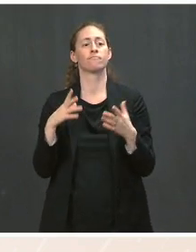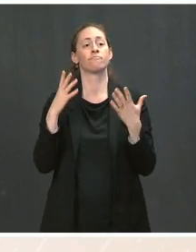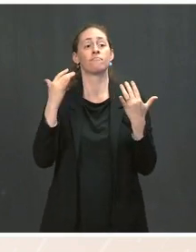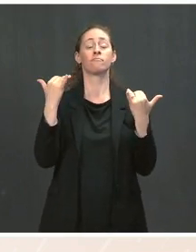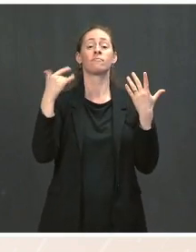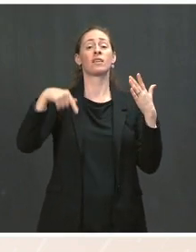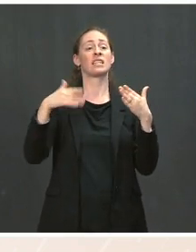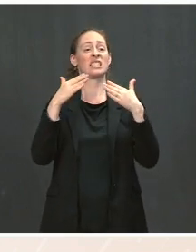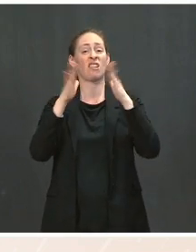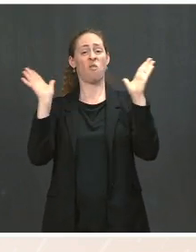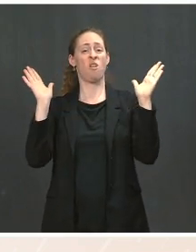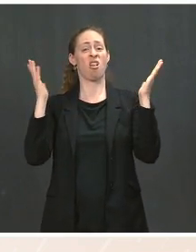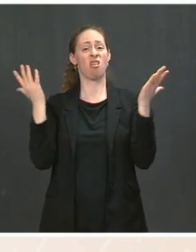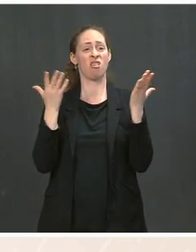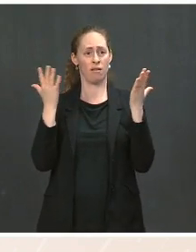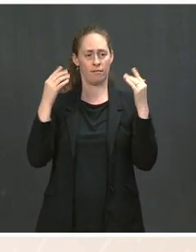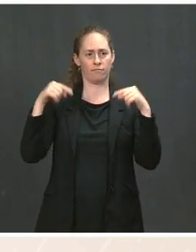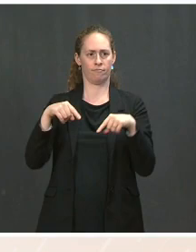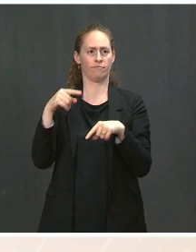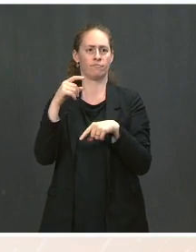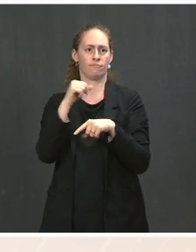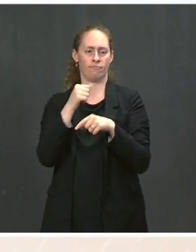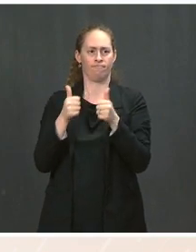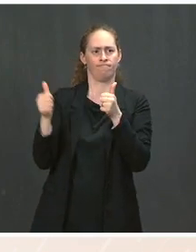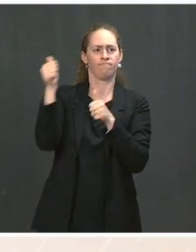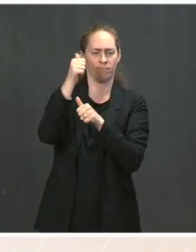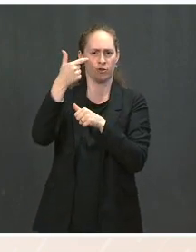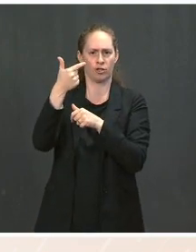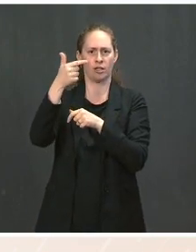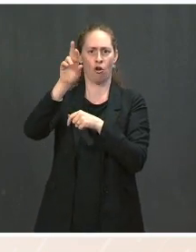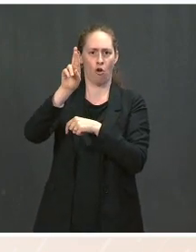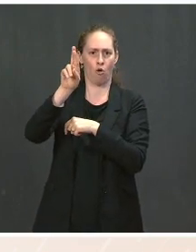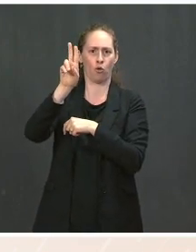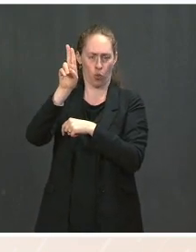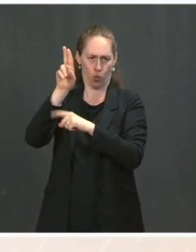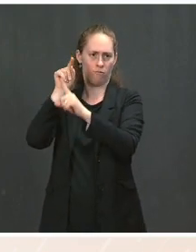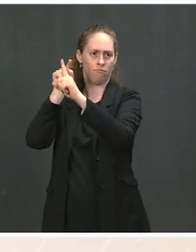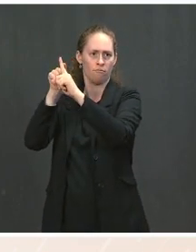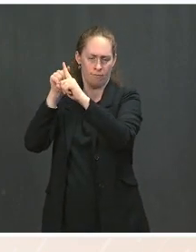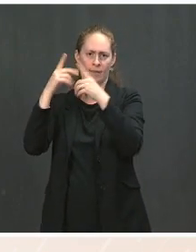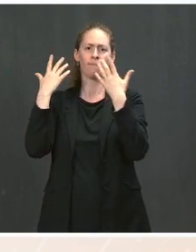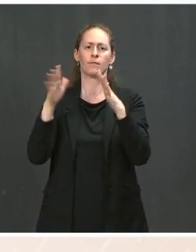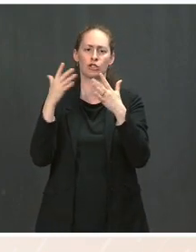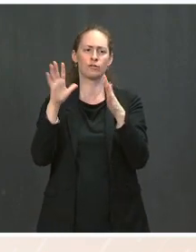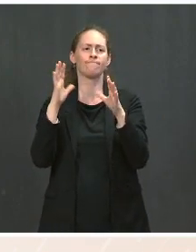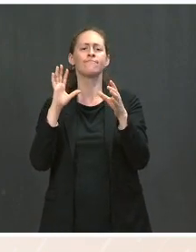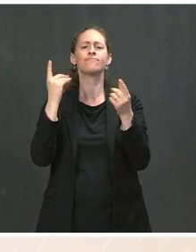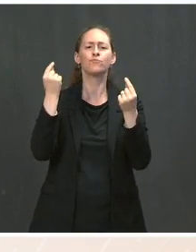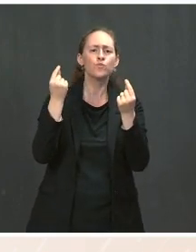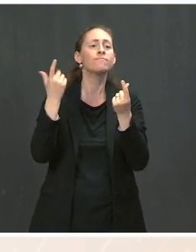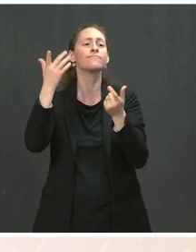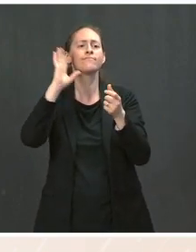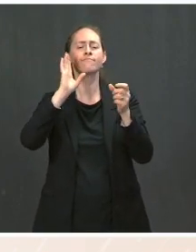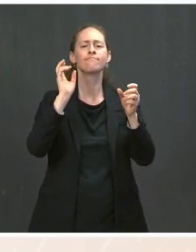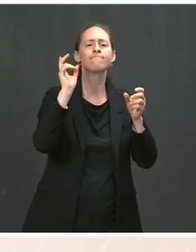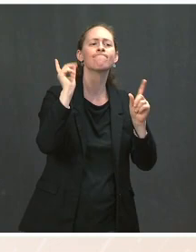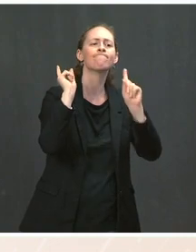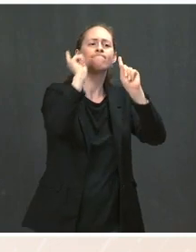GRU, also known as -- manage interaction with individuals and Afghan criminal networks. We have high confidence in that assessment,